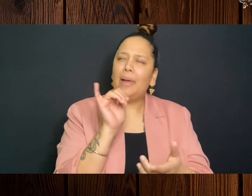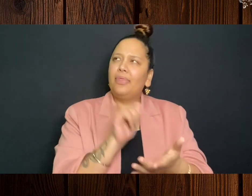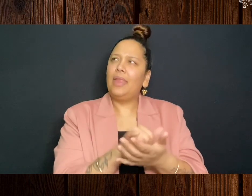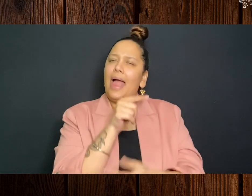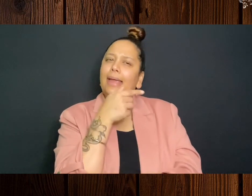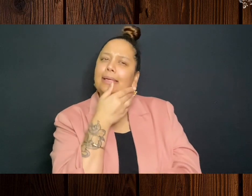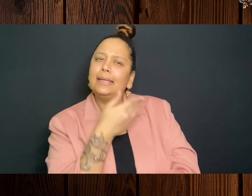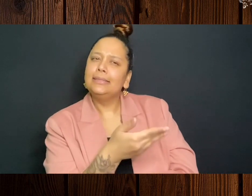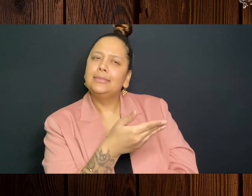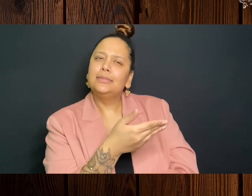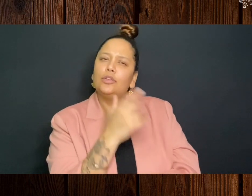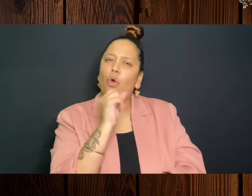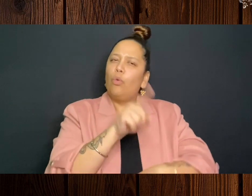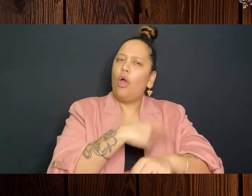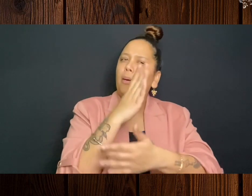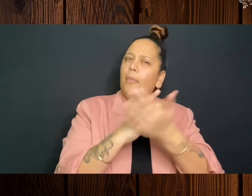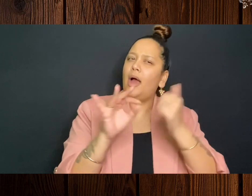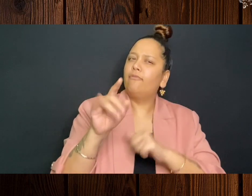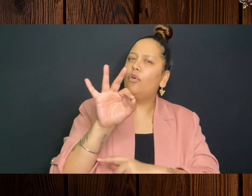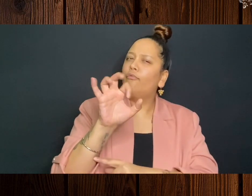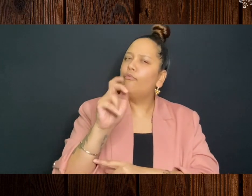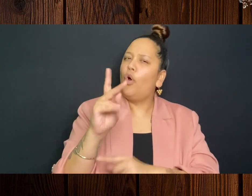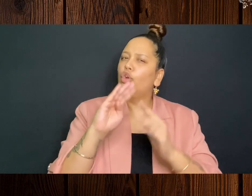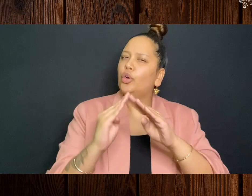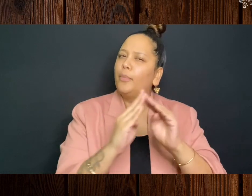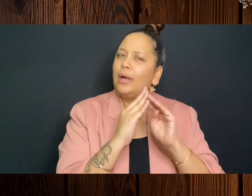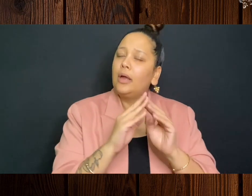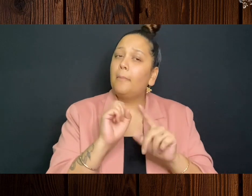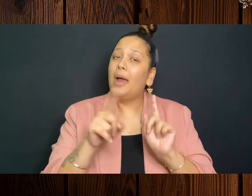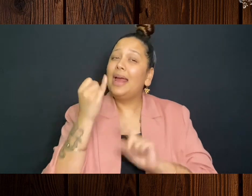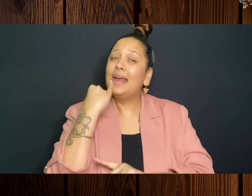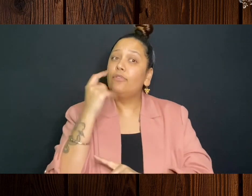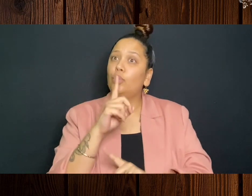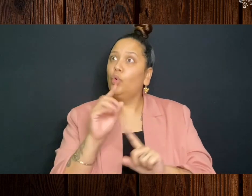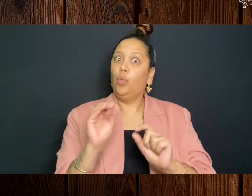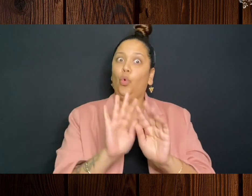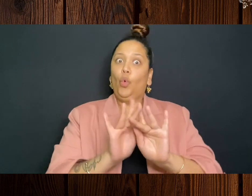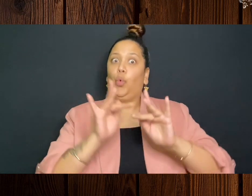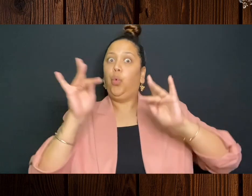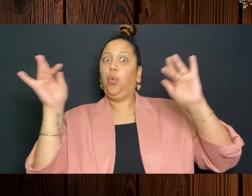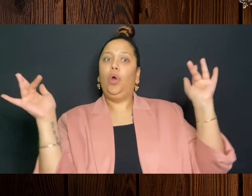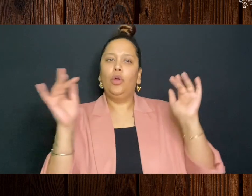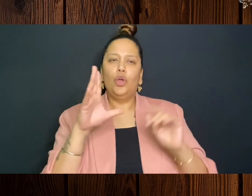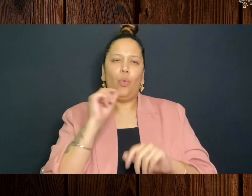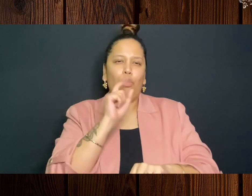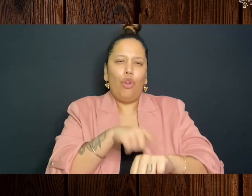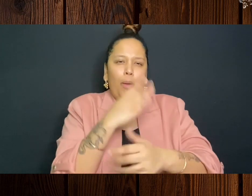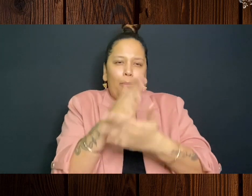can no longer be a part of the Folk community, or if something is too polished, it can no longer be a part of the folk